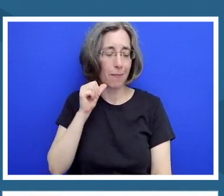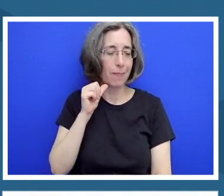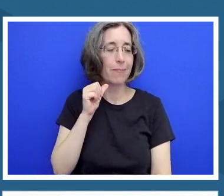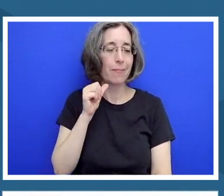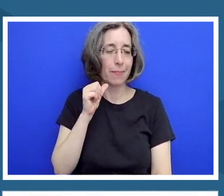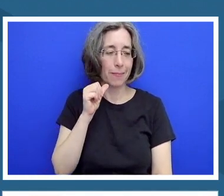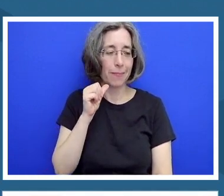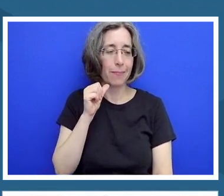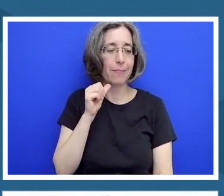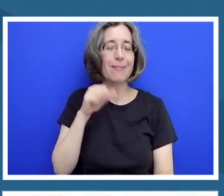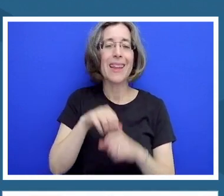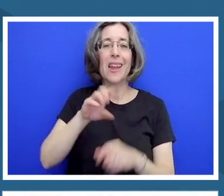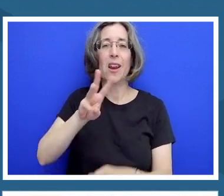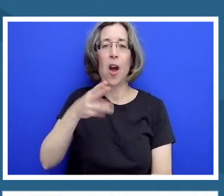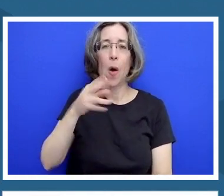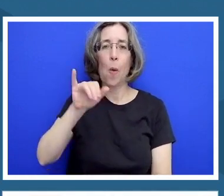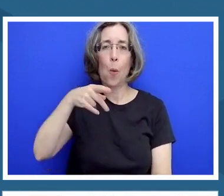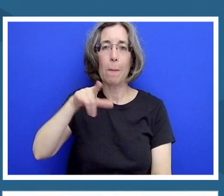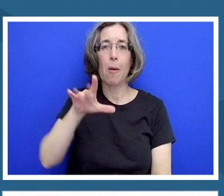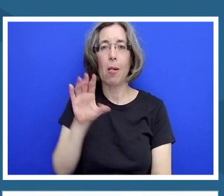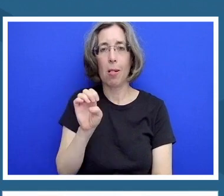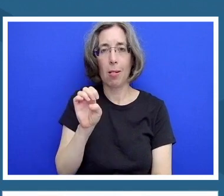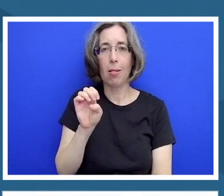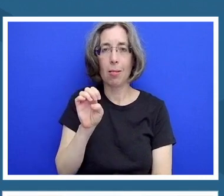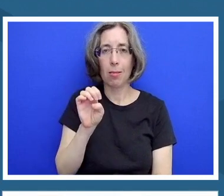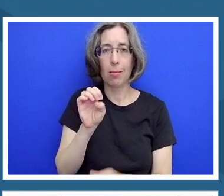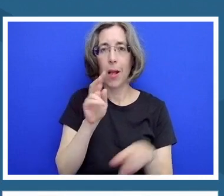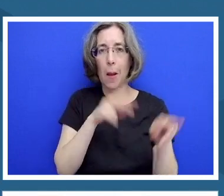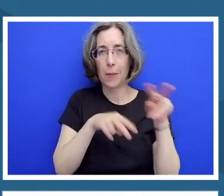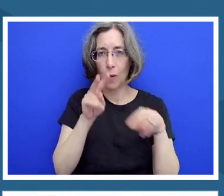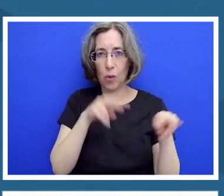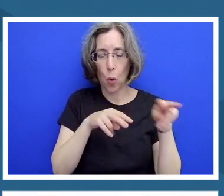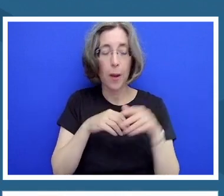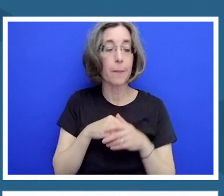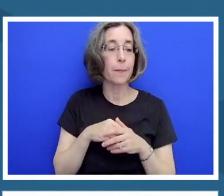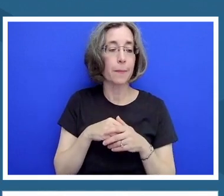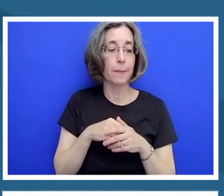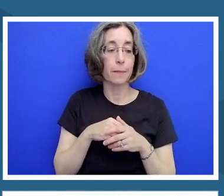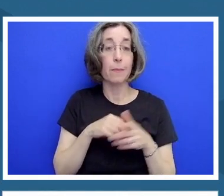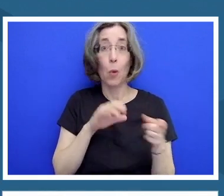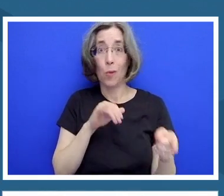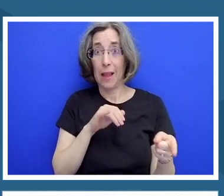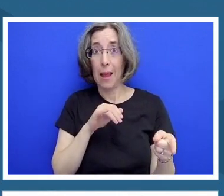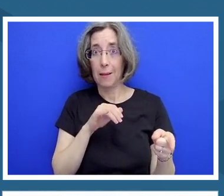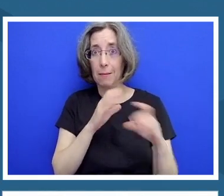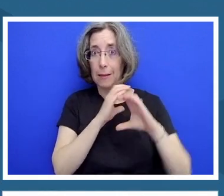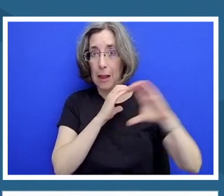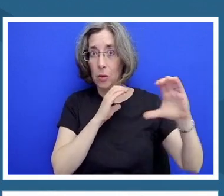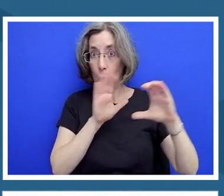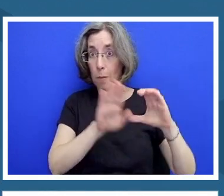your own images of exoplanets on the next slide here um